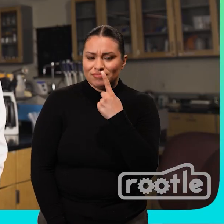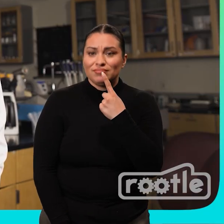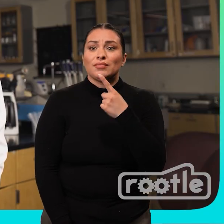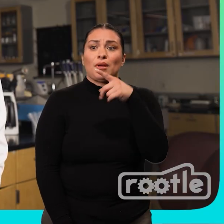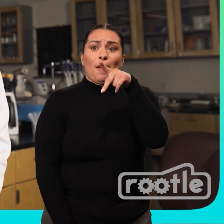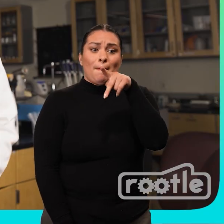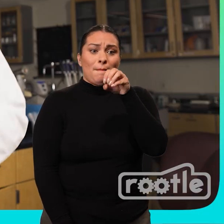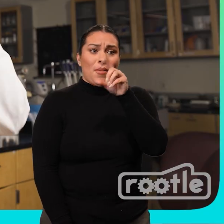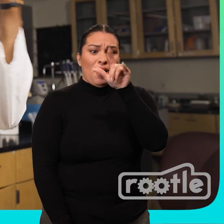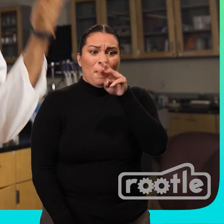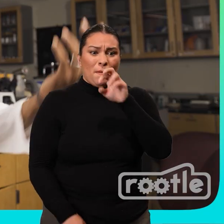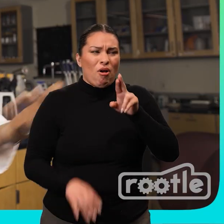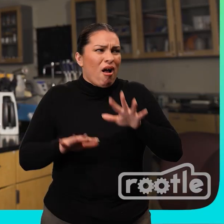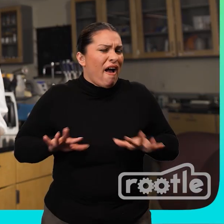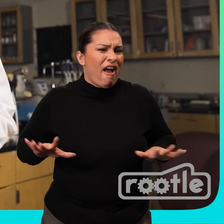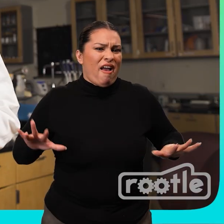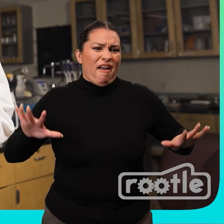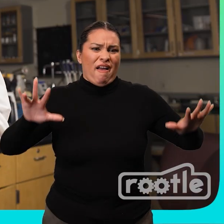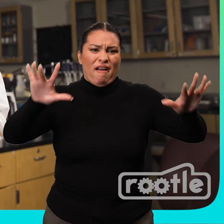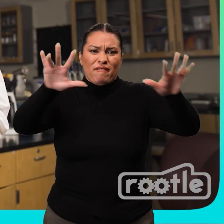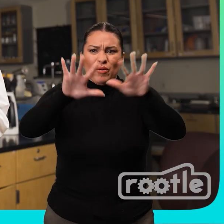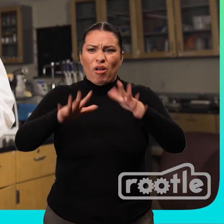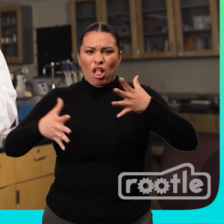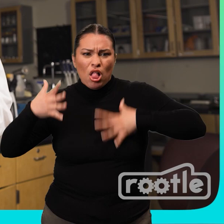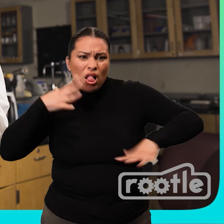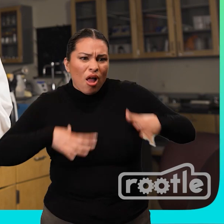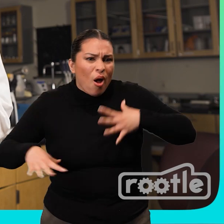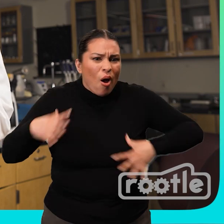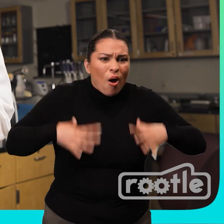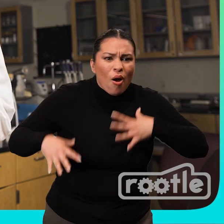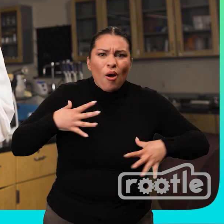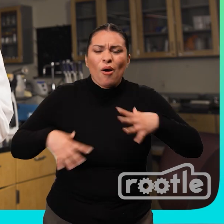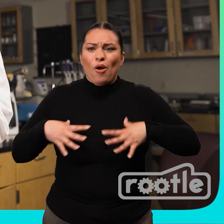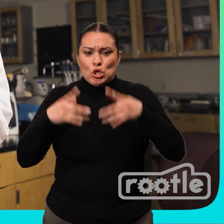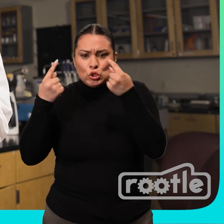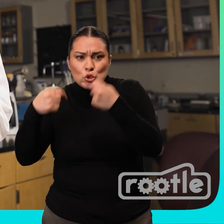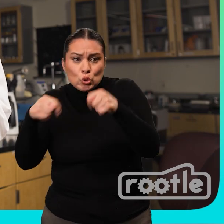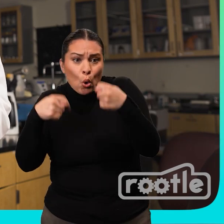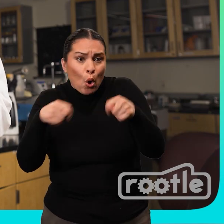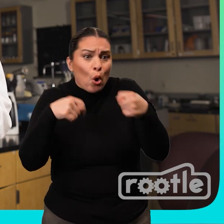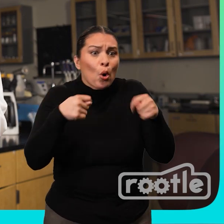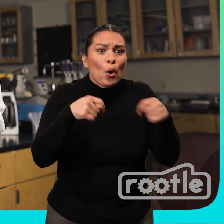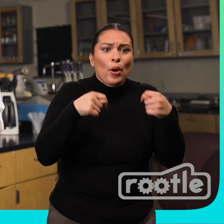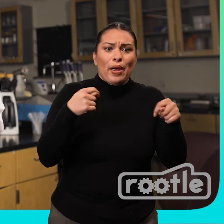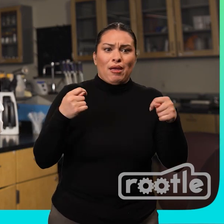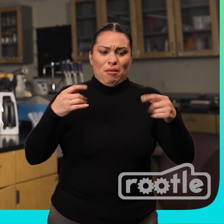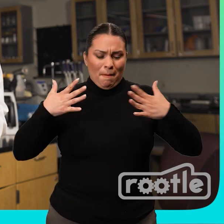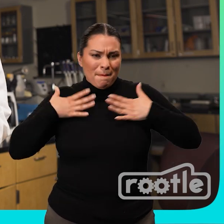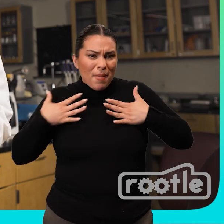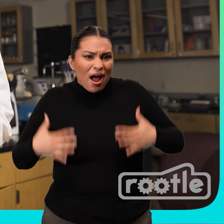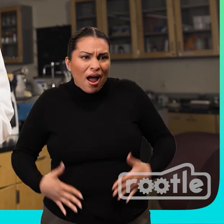Polymers make up everything. They make up the clothes that we wear. They make up the toys you play with.